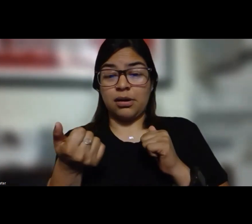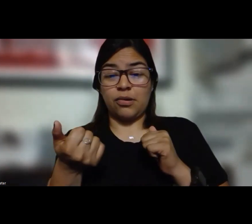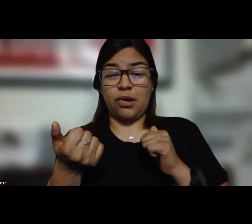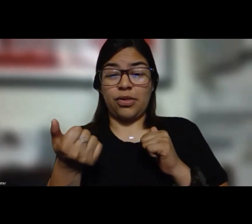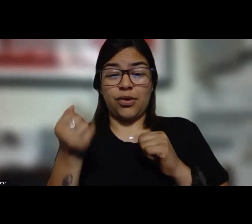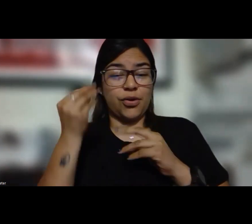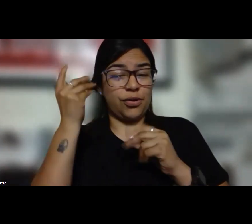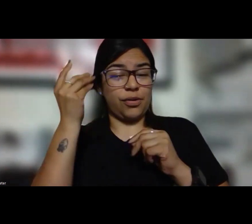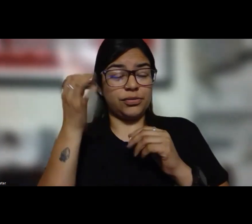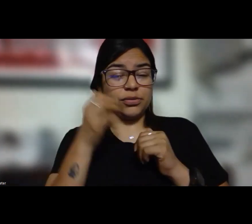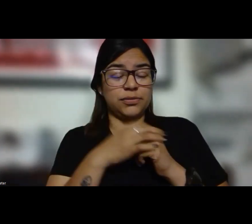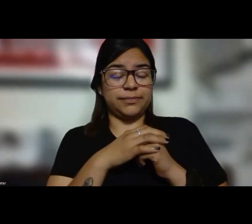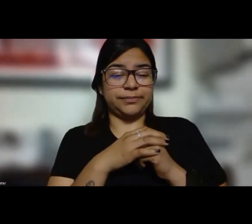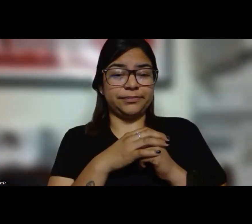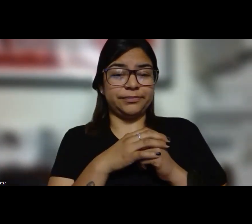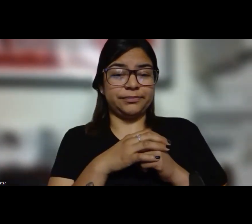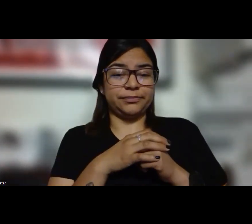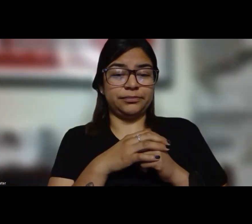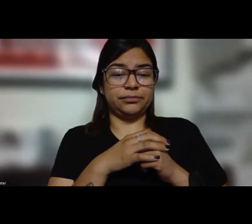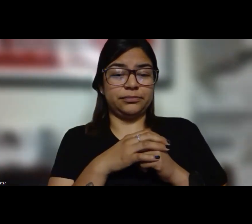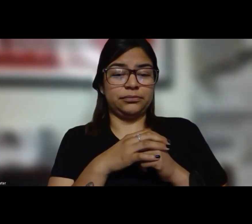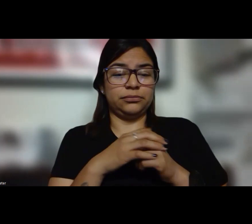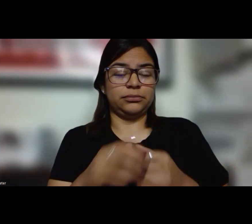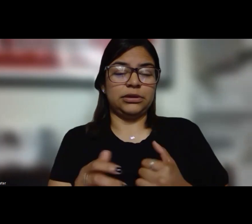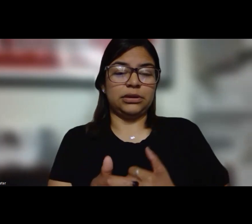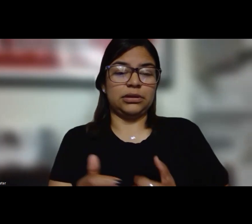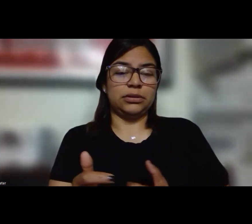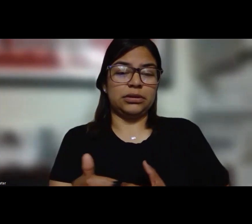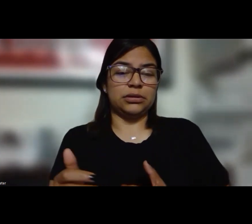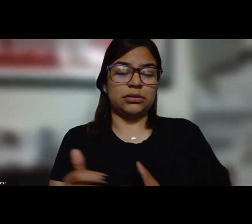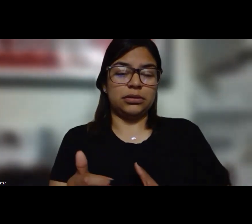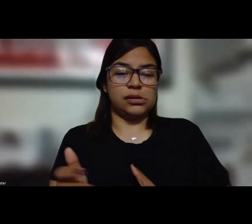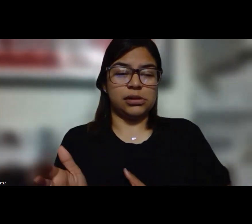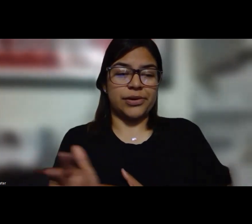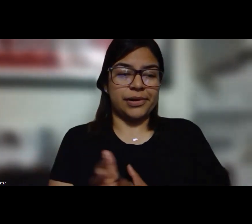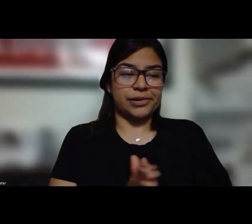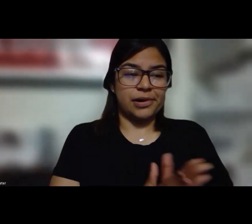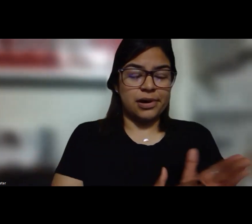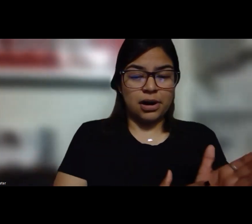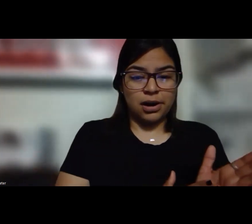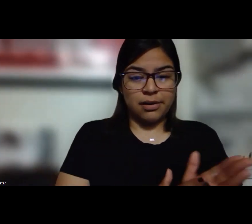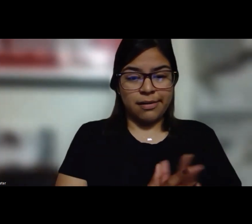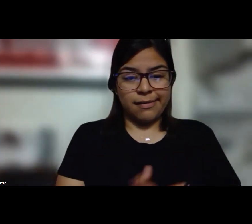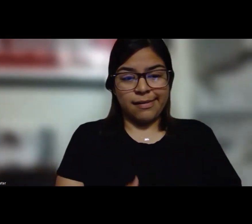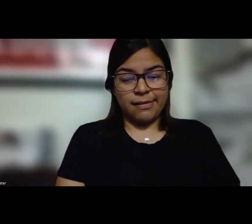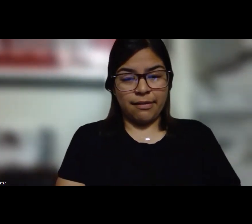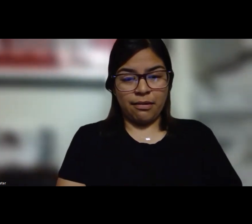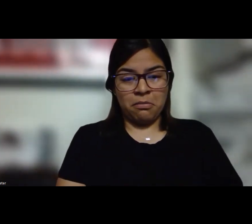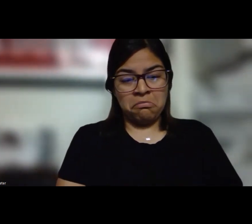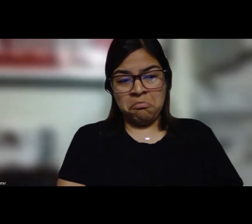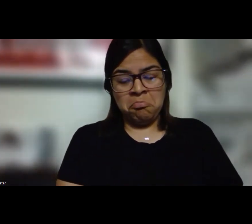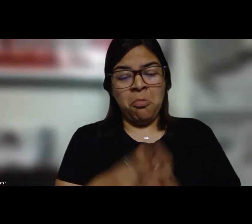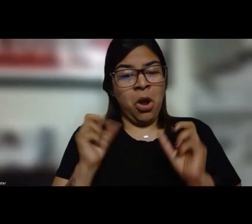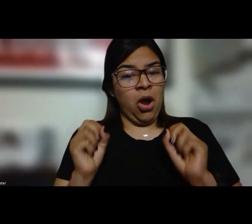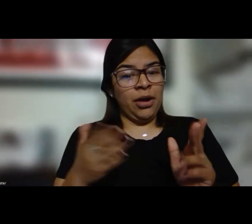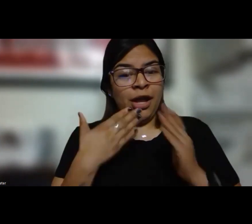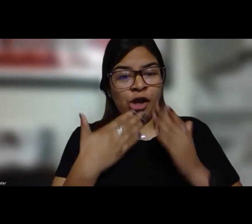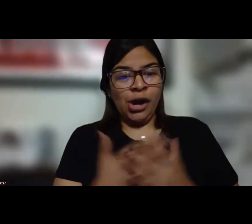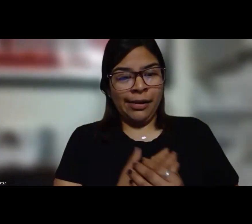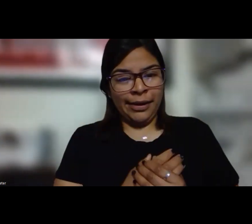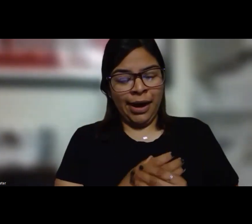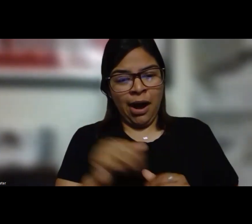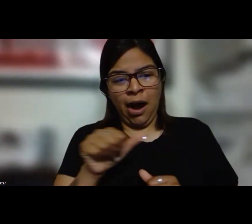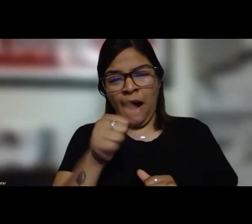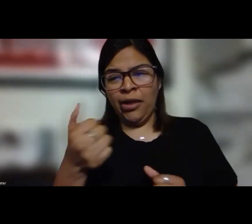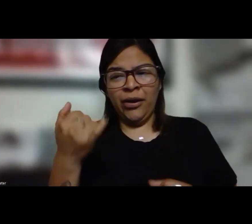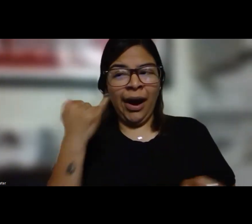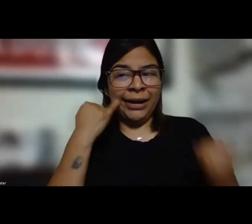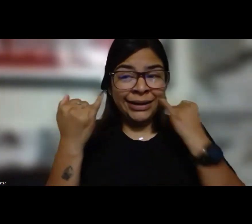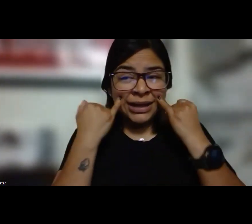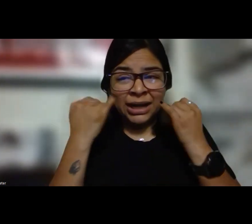uh on Zoom anything else we want to follow up by okay okay any ideas suggestions for agenda items